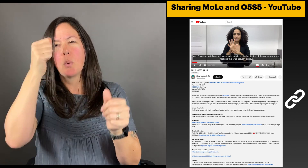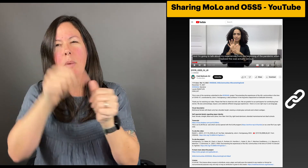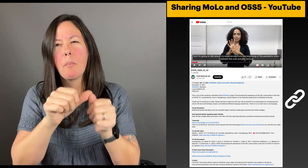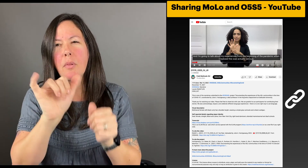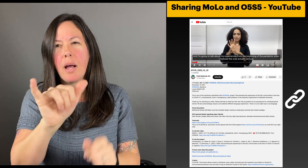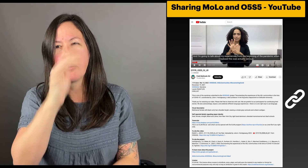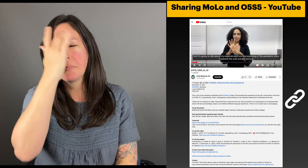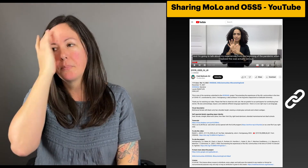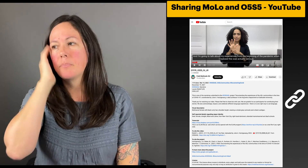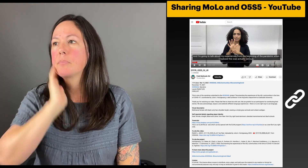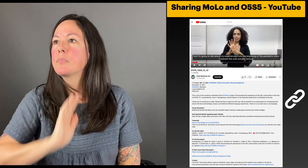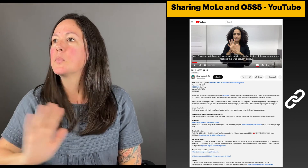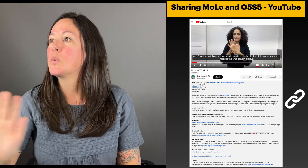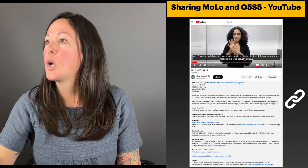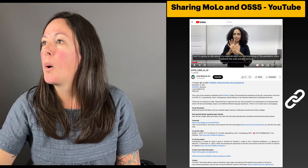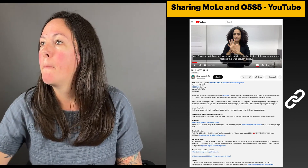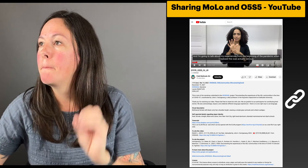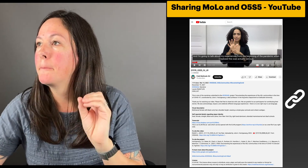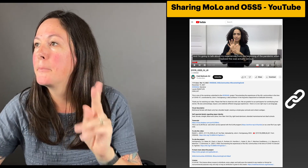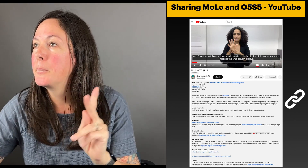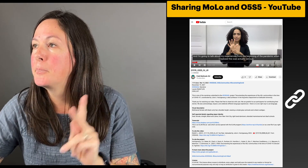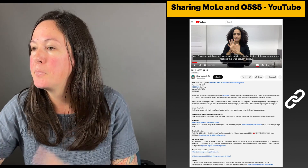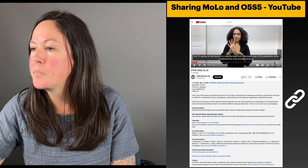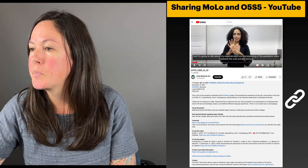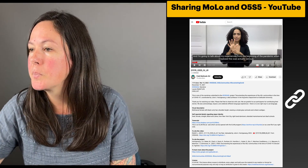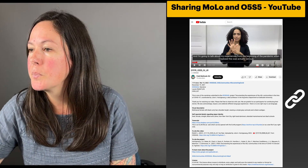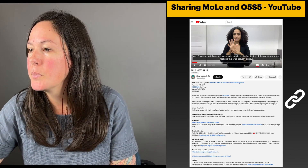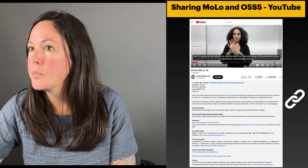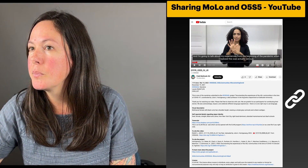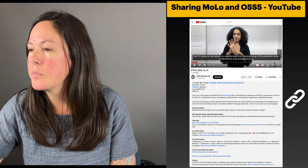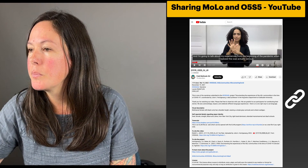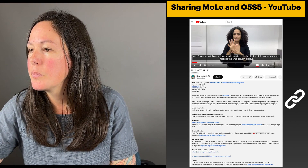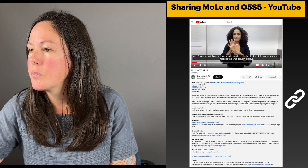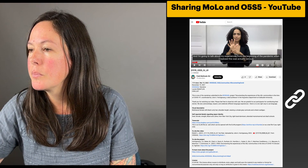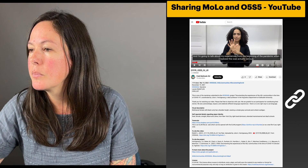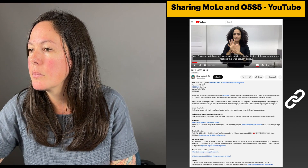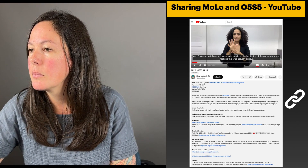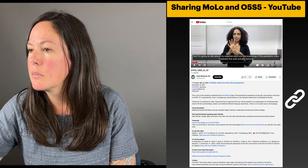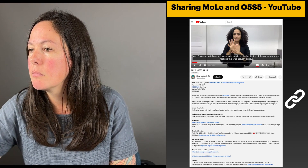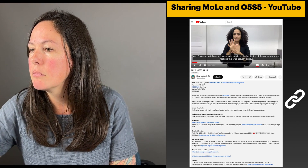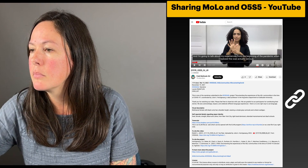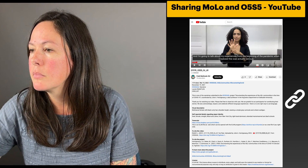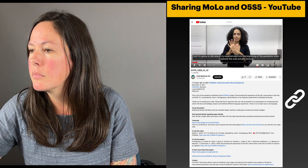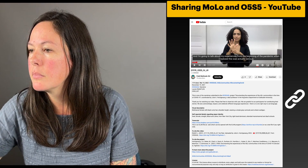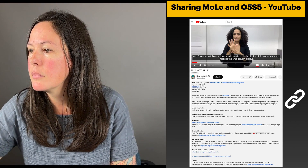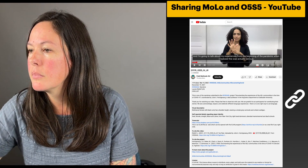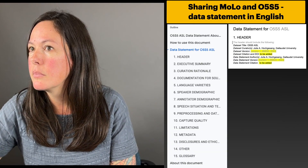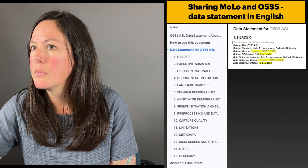someone's stories about their life and all of that is very personal and very precious to individuals as part of how